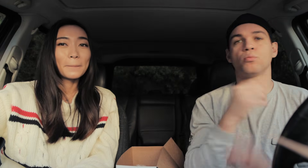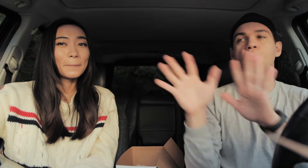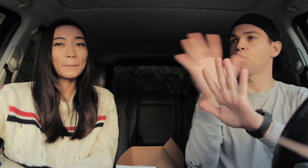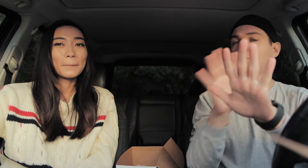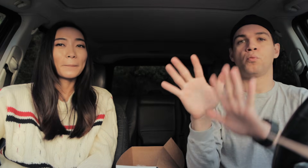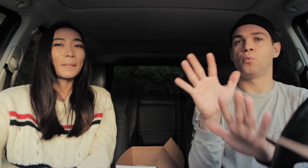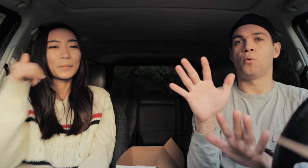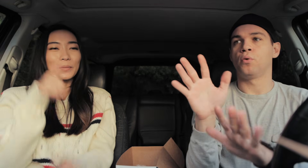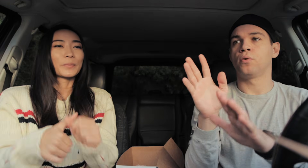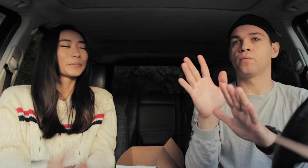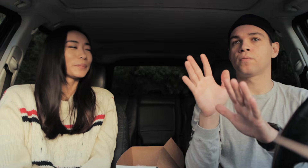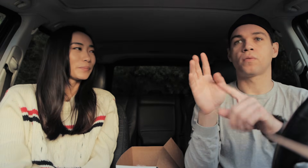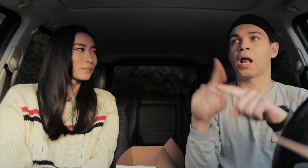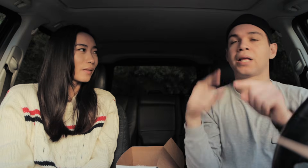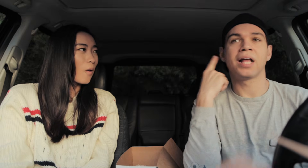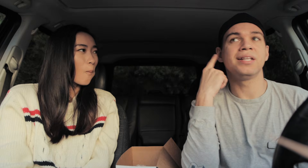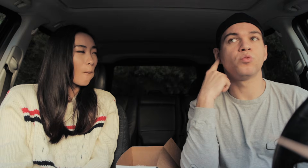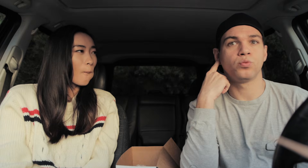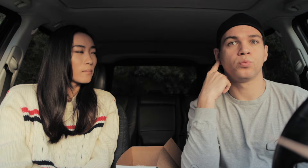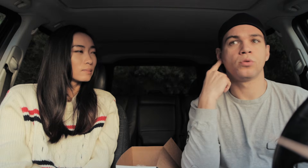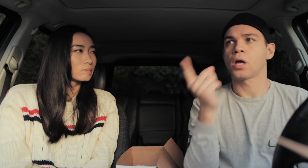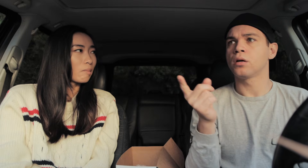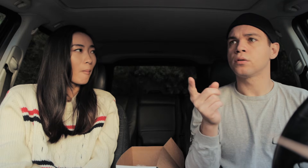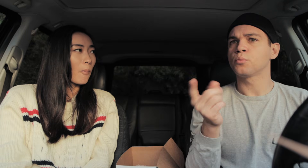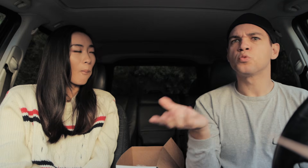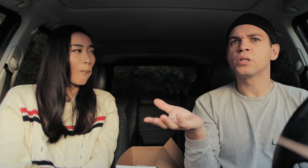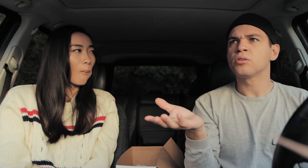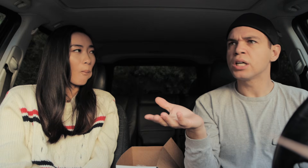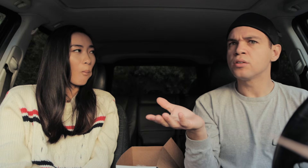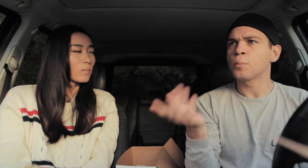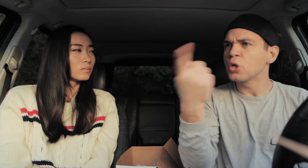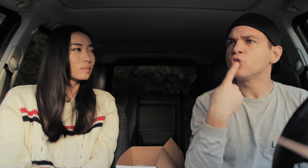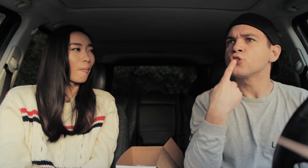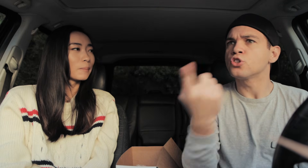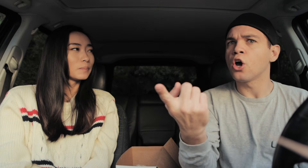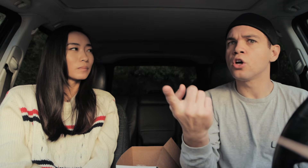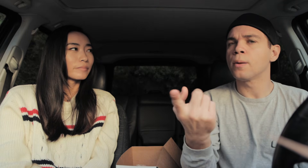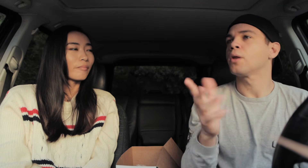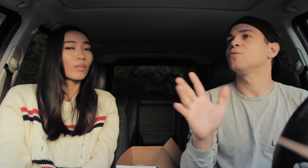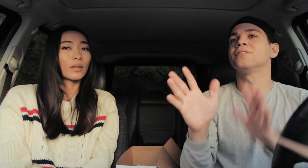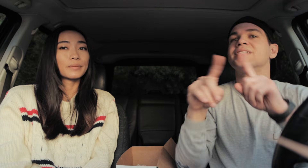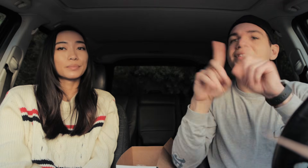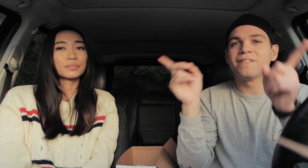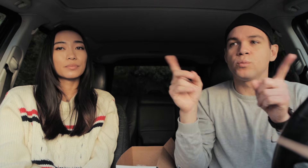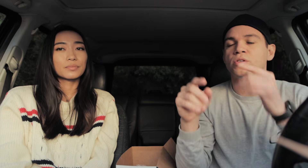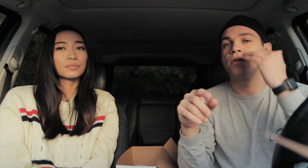I'm like woah woah woah I can't hear you they're like, what do you mean you can't hear? but you talk it's different